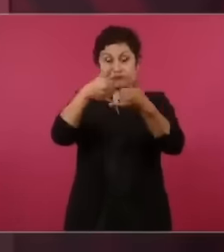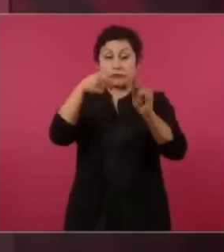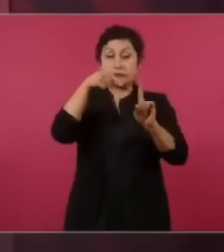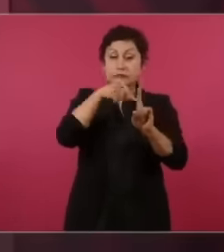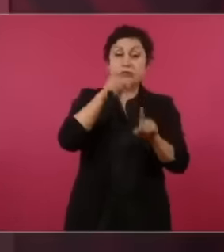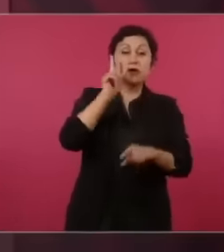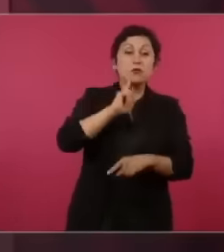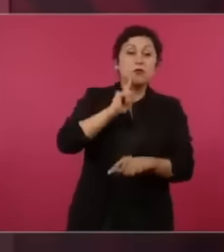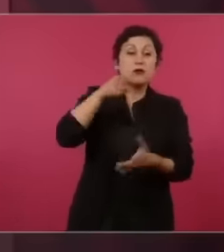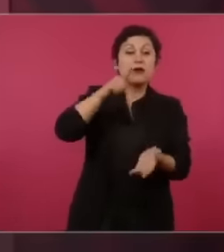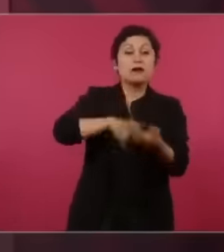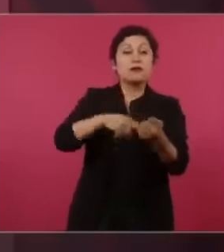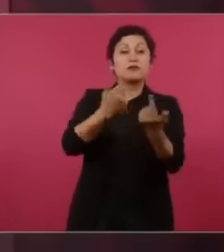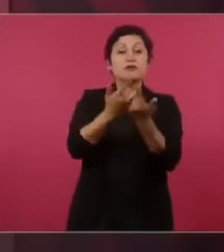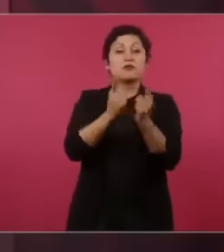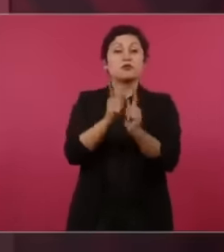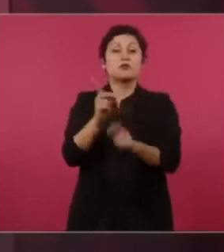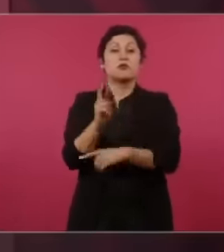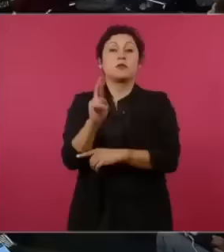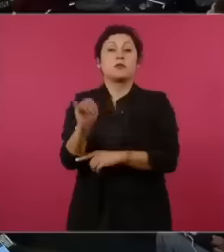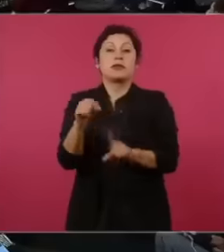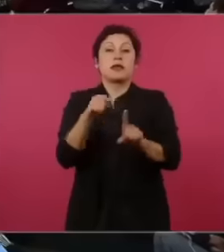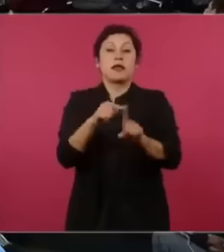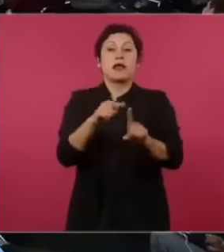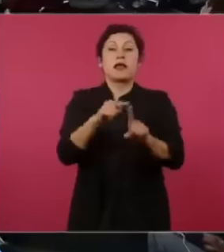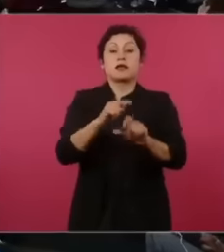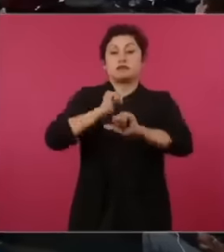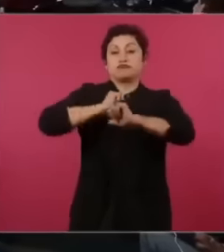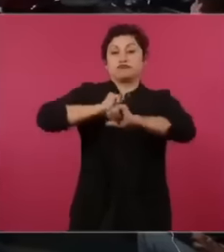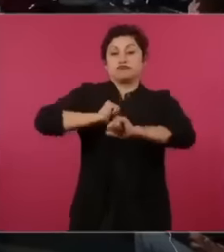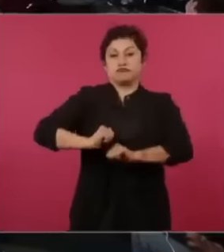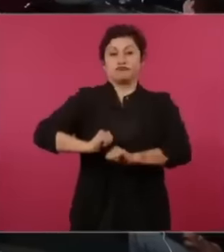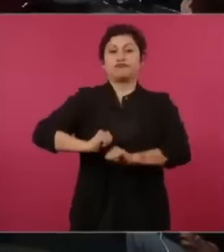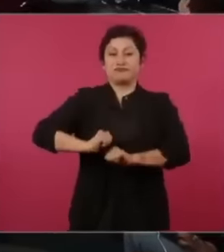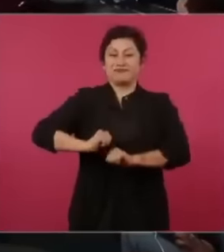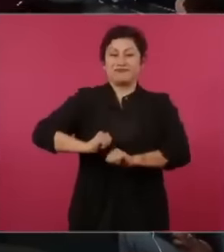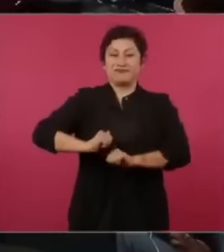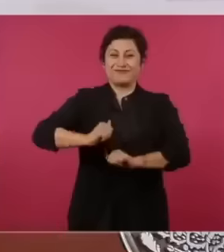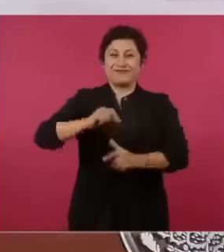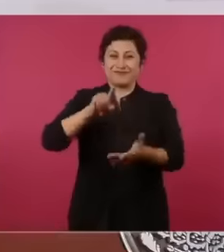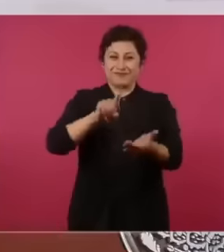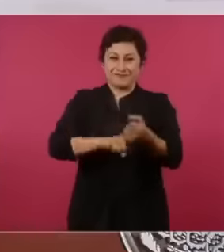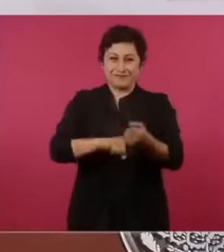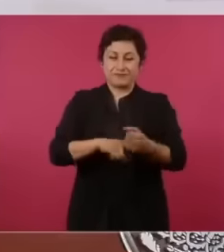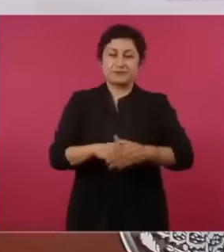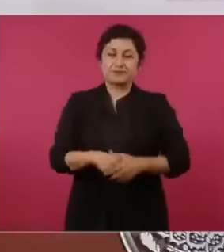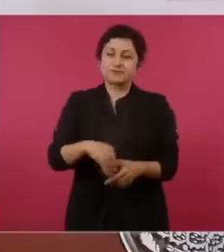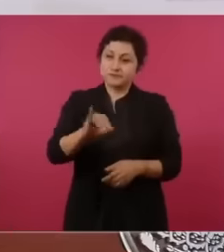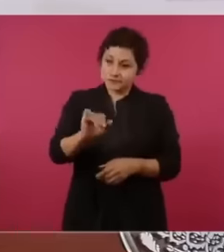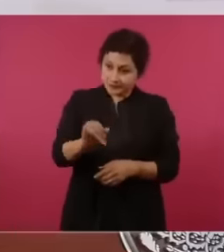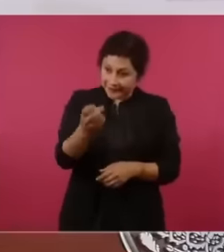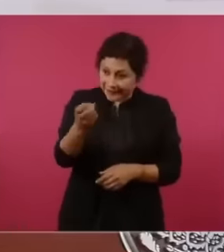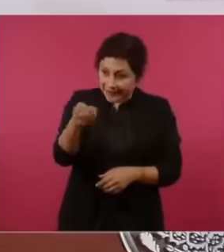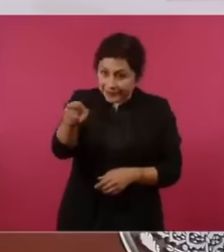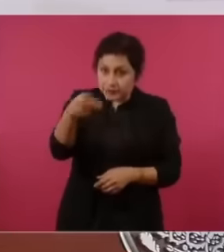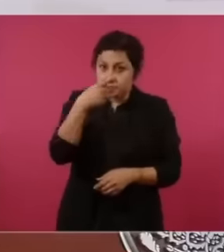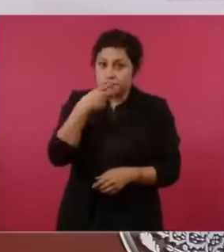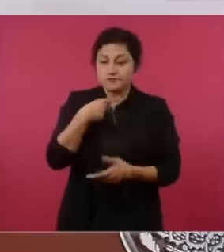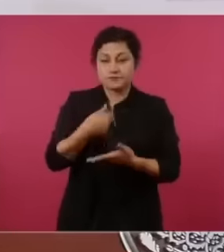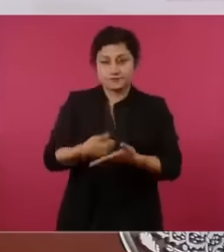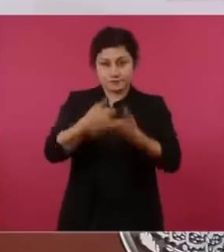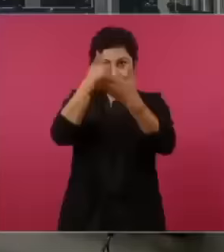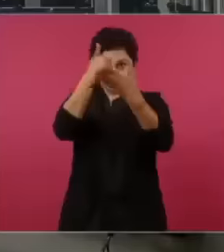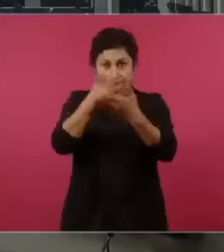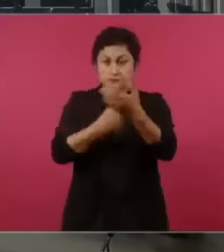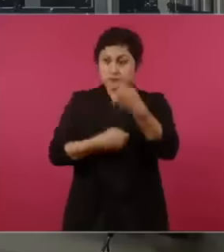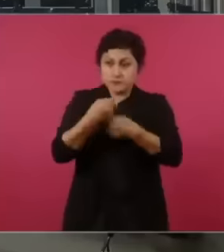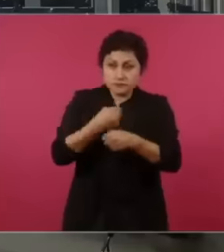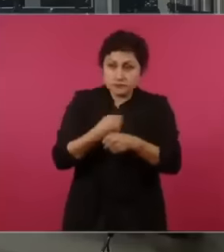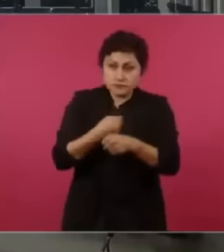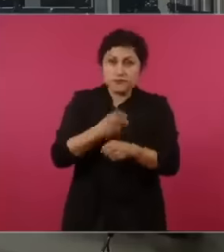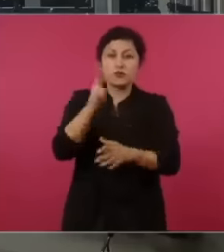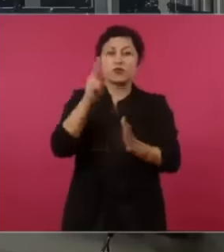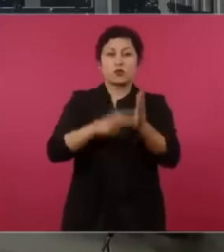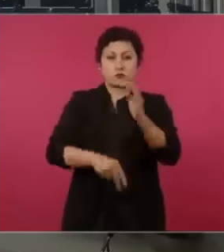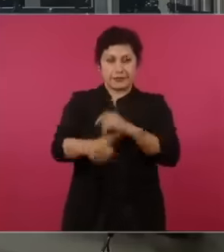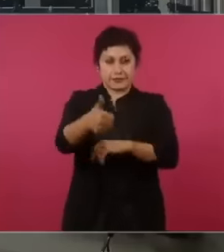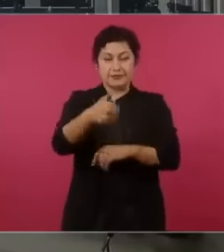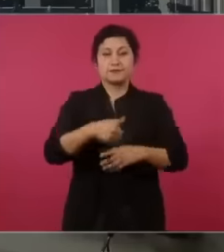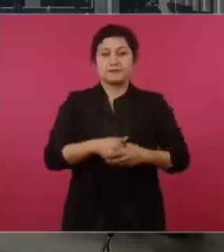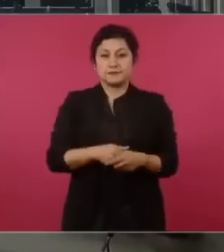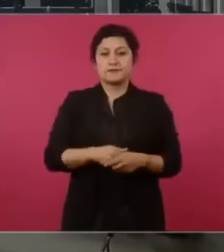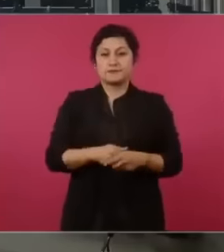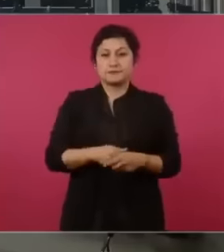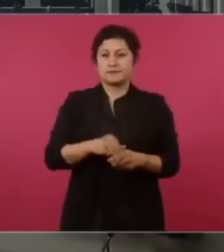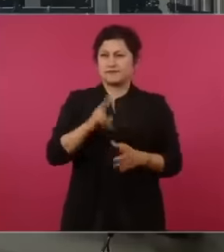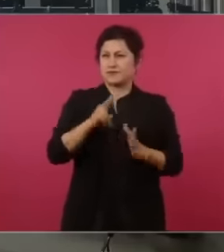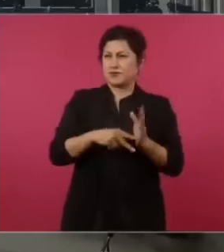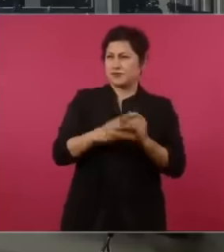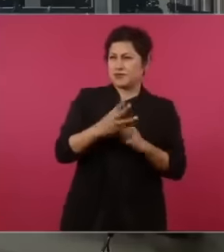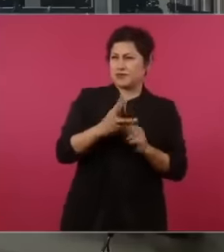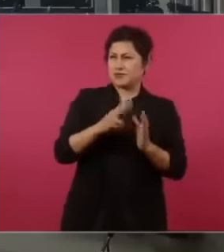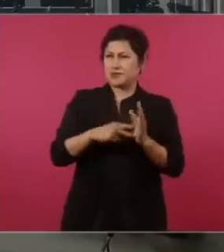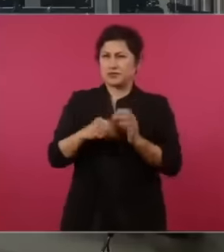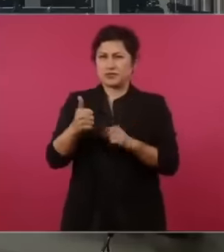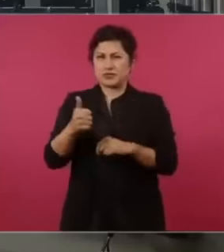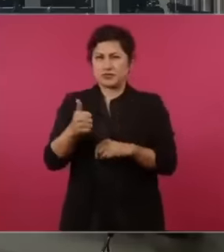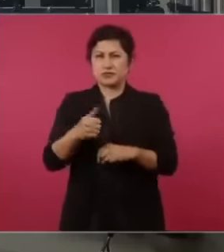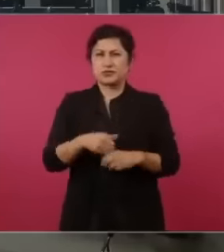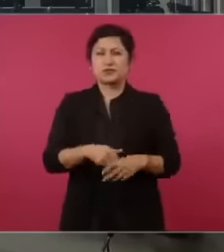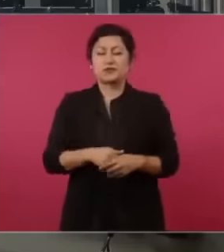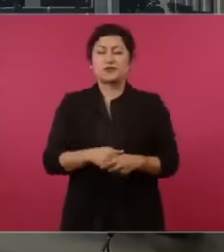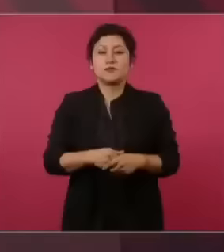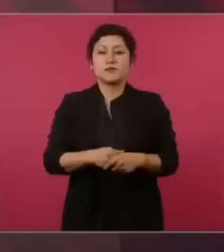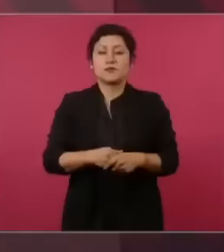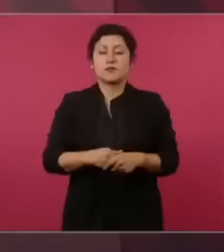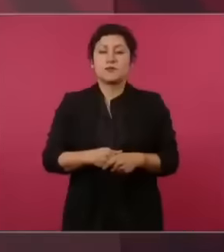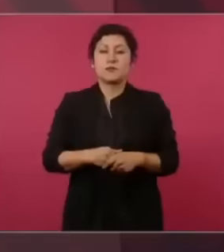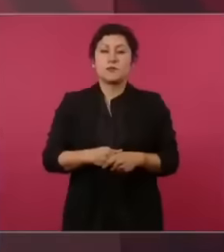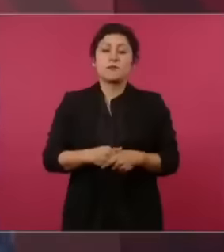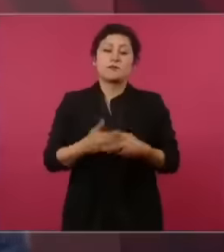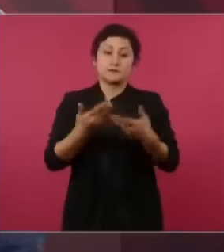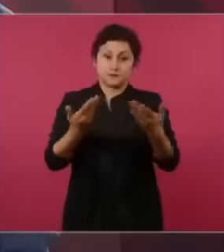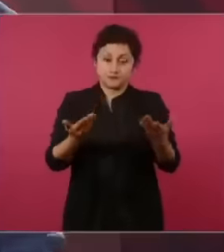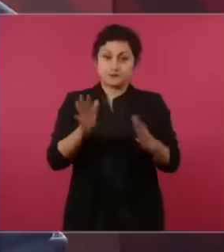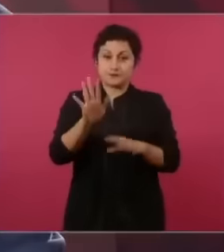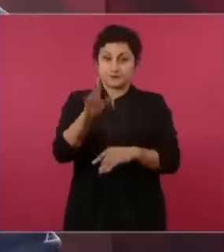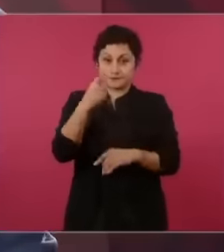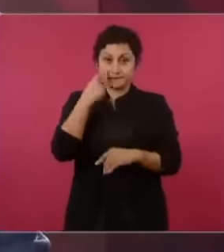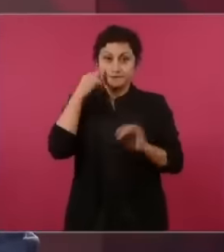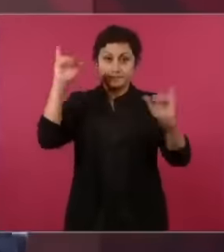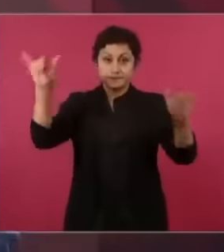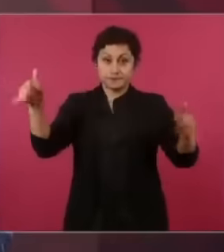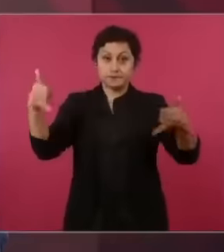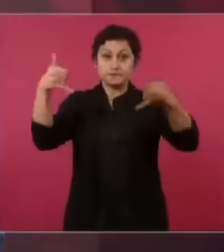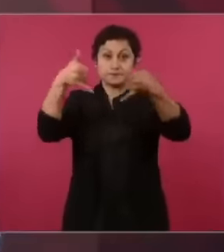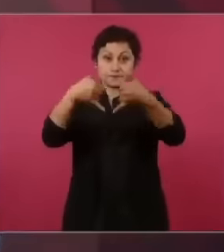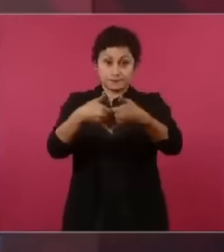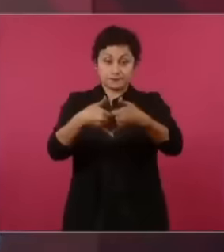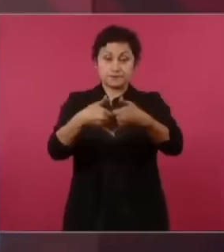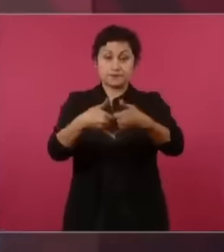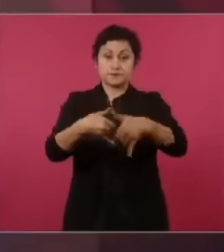, that Help me 2000 2006 2003 2006 then eh,